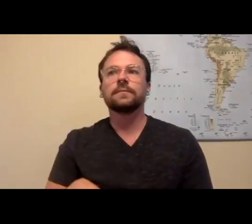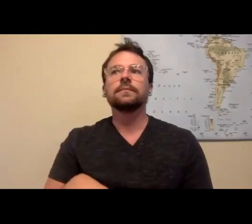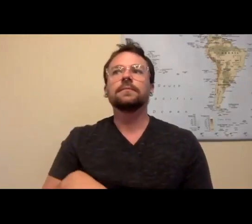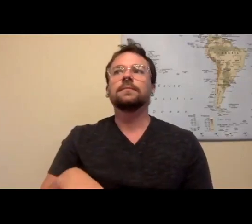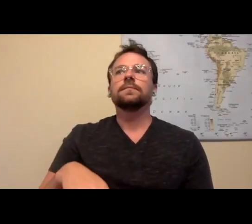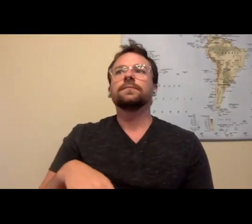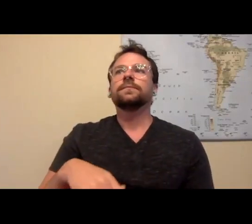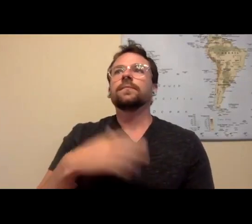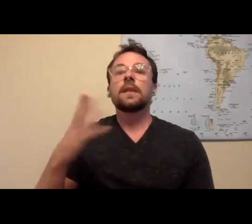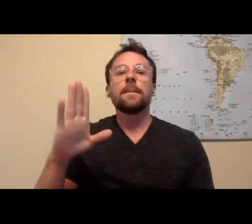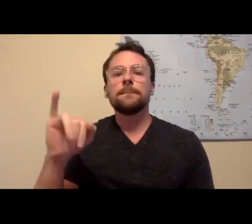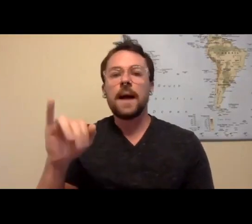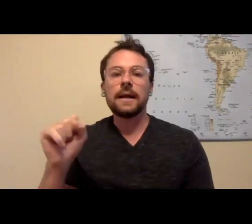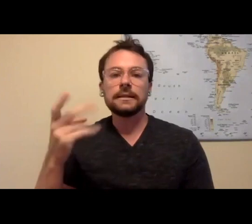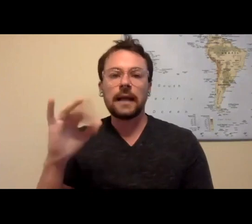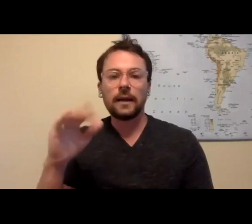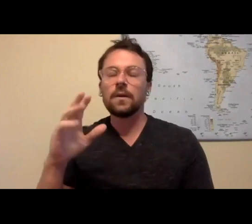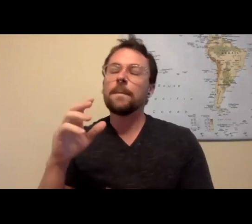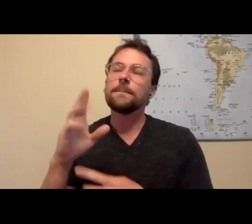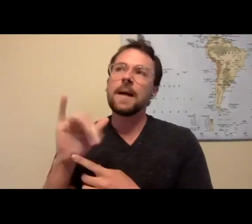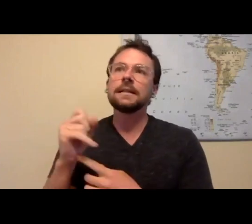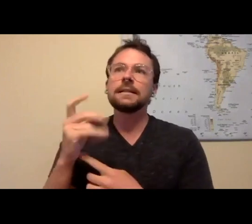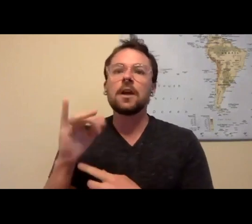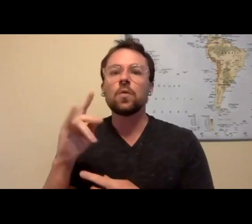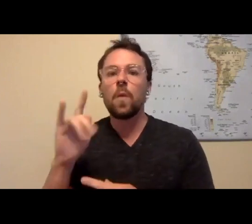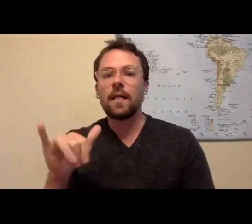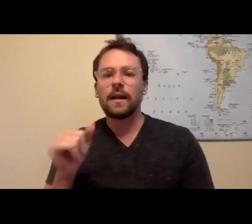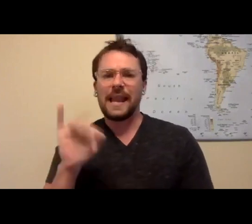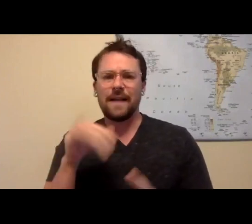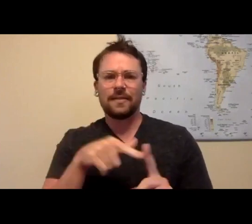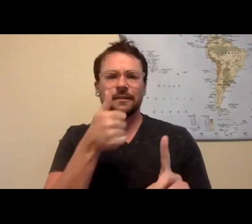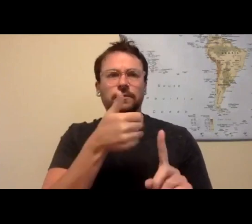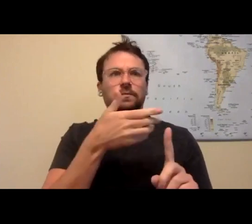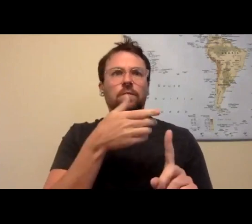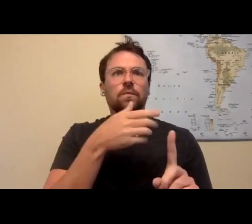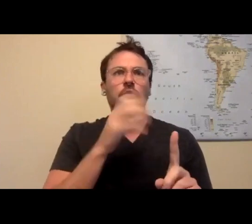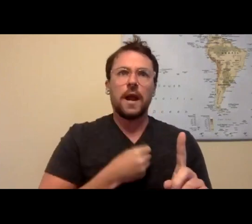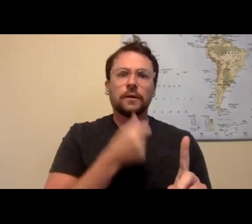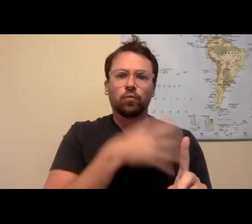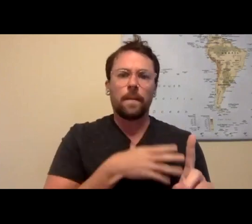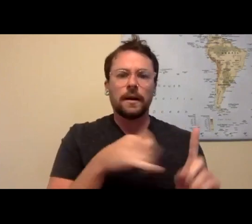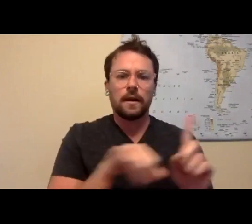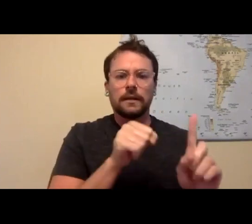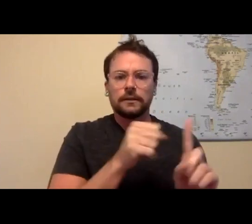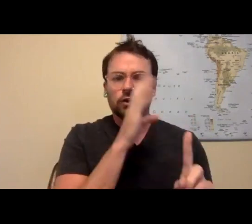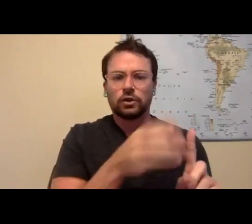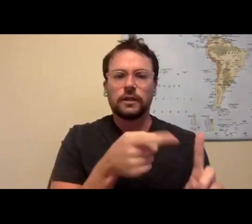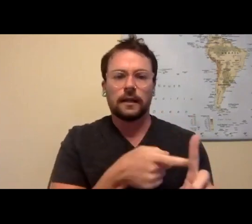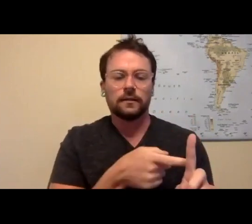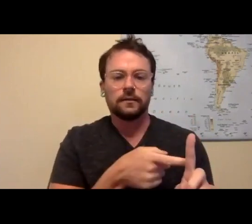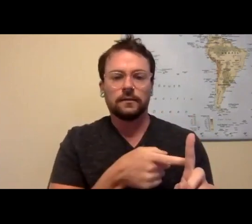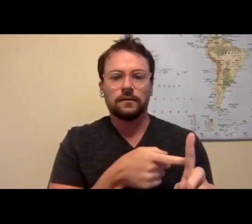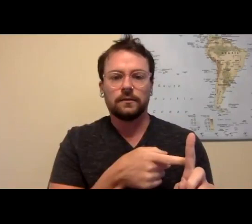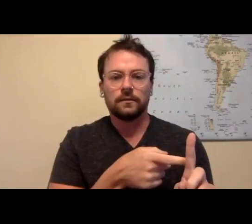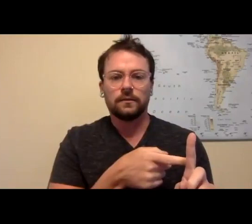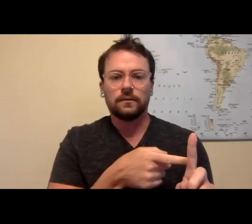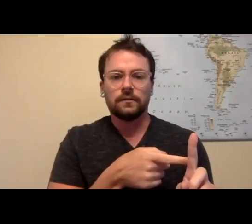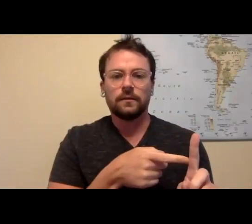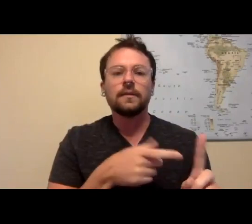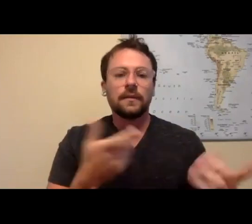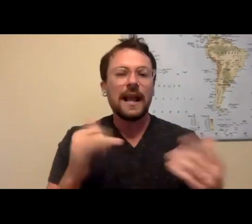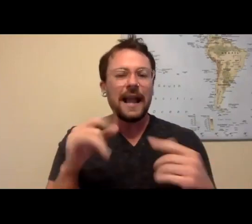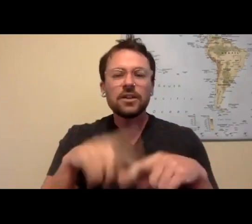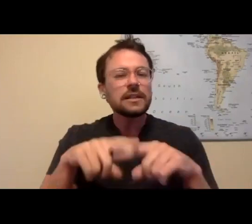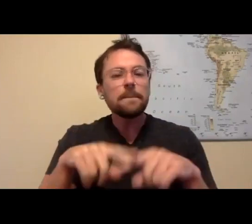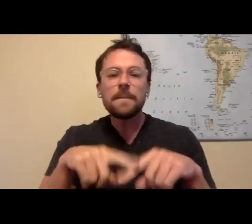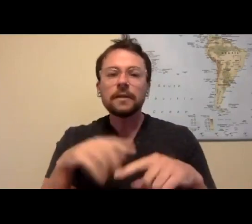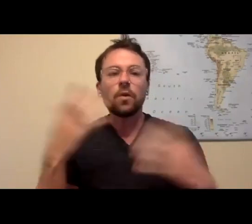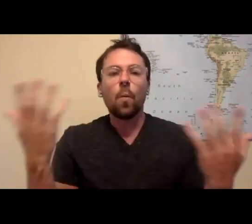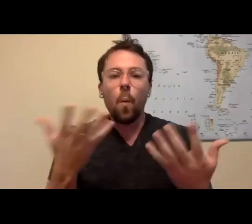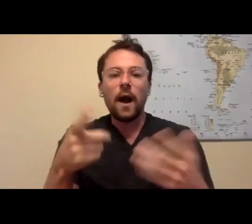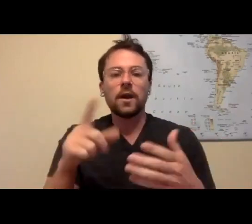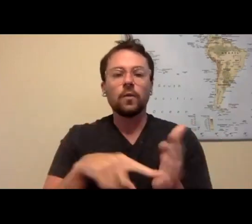And maybe do some research on gay, lesbian, and bisexuality among transwoman.